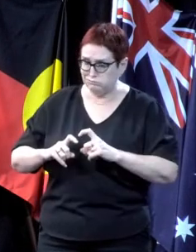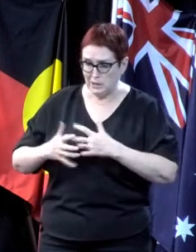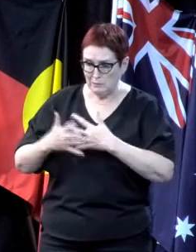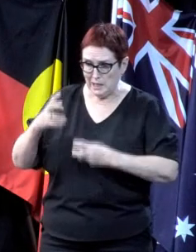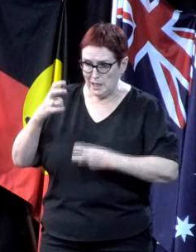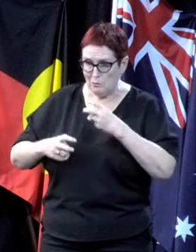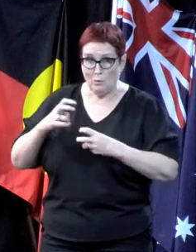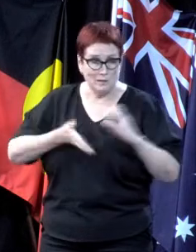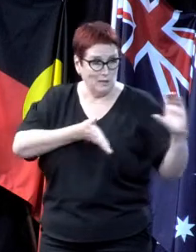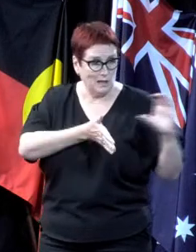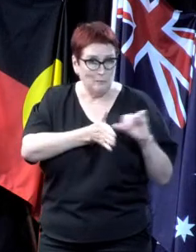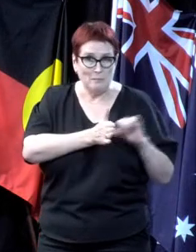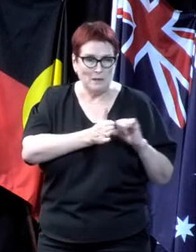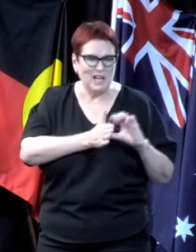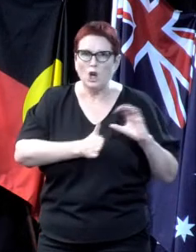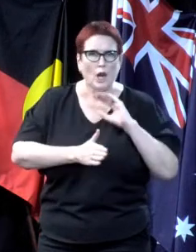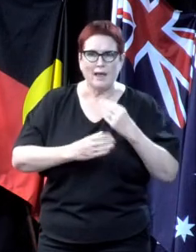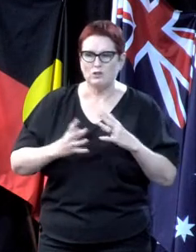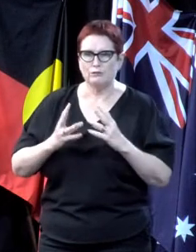And your statement also reflects some of the other observations made already